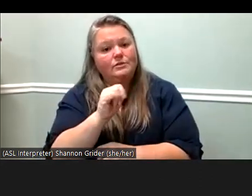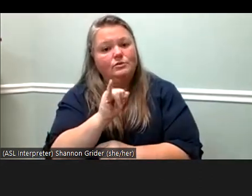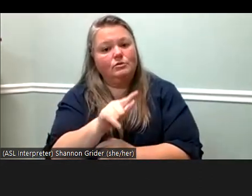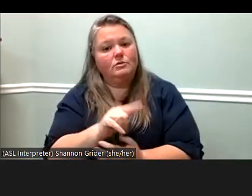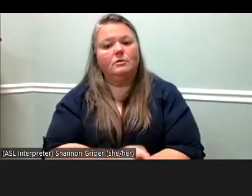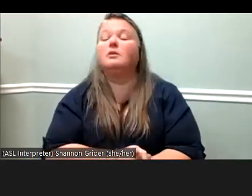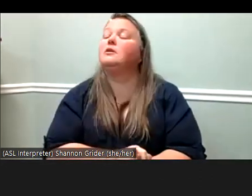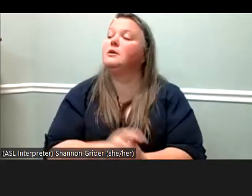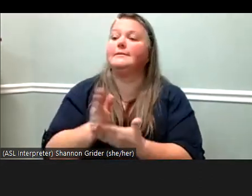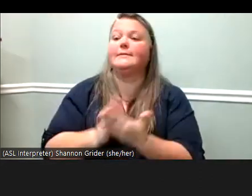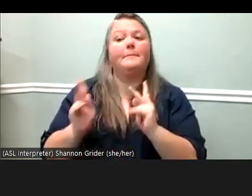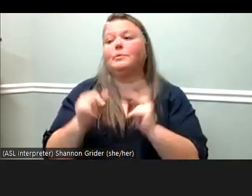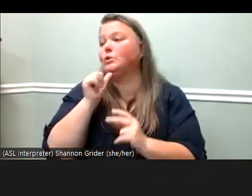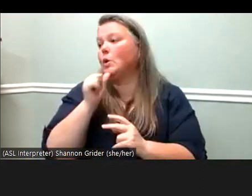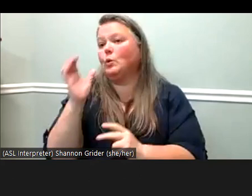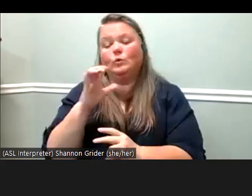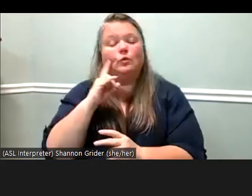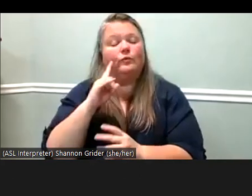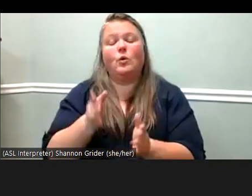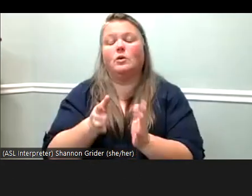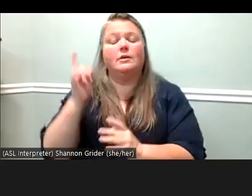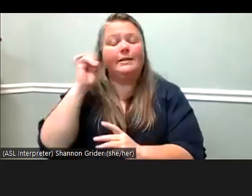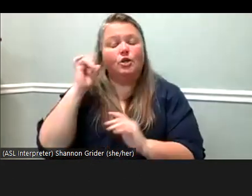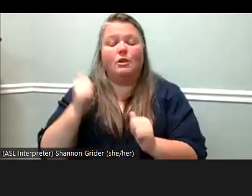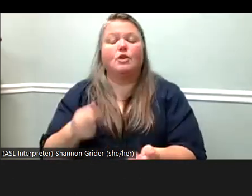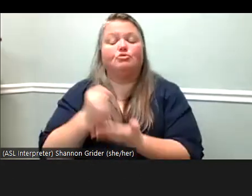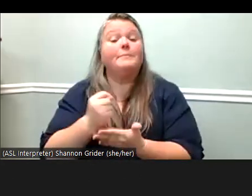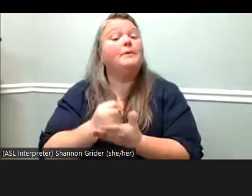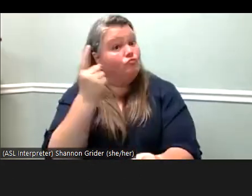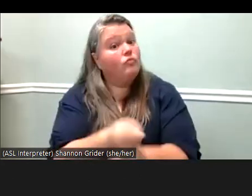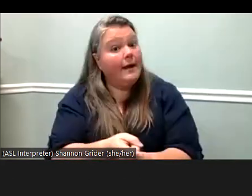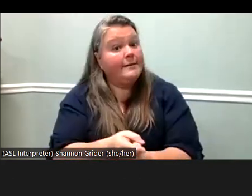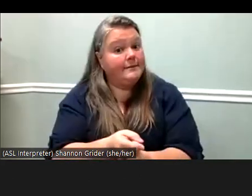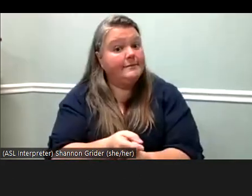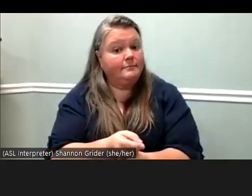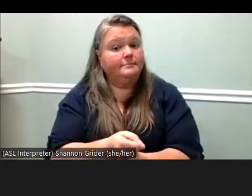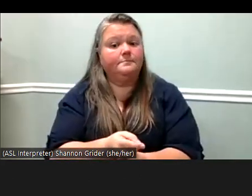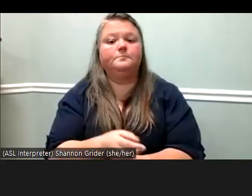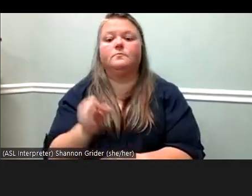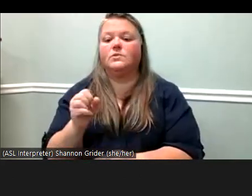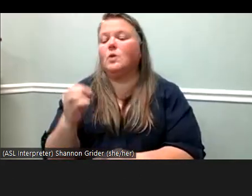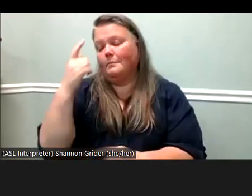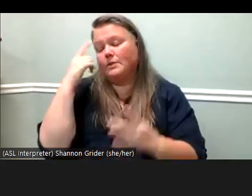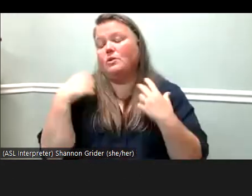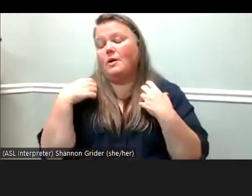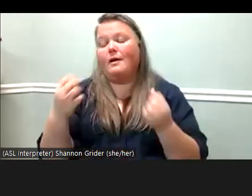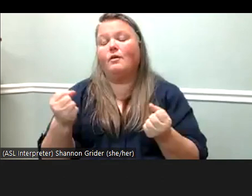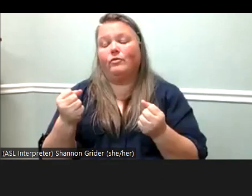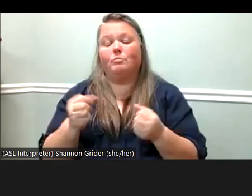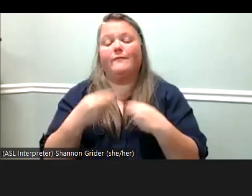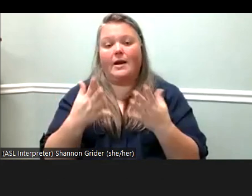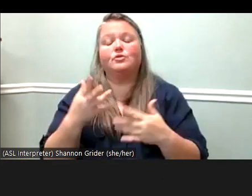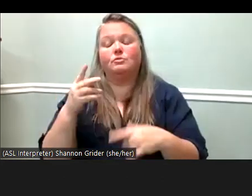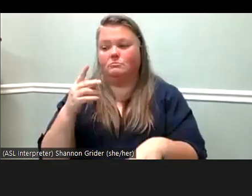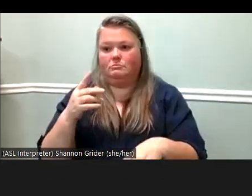WITH MENTAL HEALTH INFORMATION AND INCREASING MENTAL HEALTH LITERACY. I SEE AT LEAST ONE MORE COMMENT THAT YOU MIGHT WANT TO RESPOND TO, KRISTEL, FROM JEANNIE.